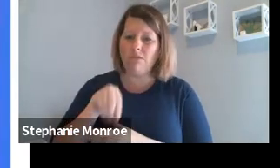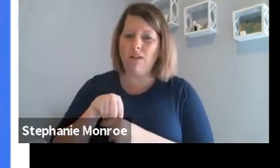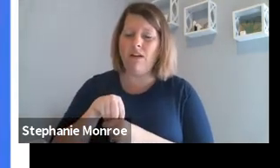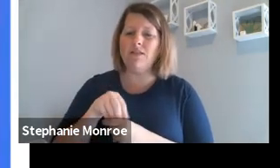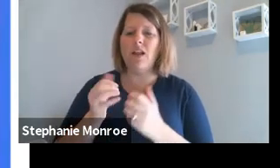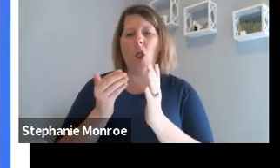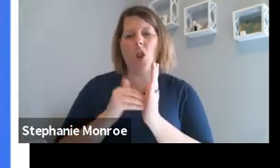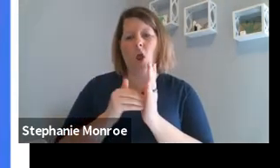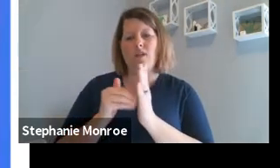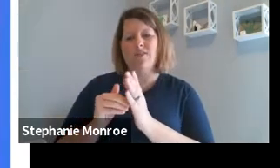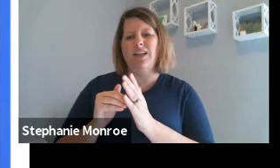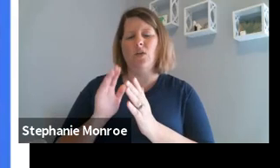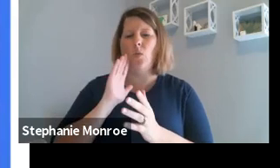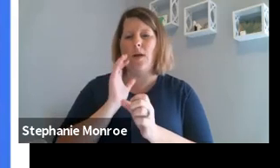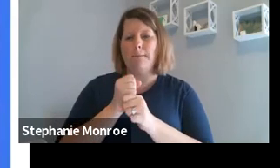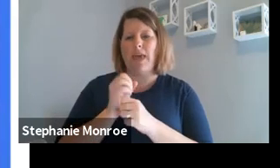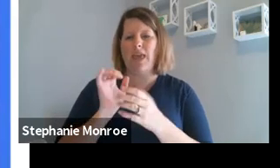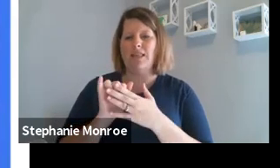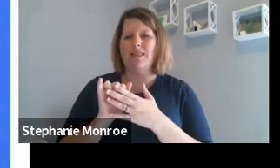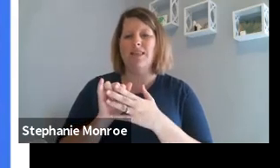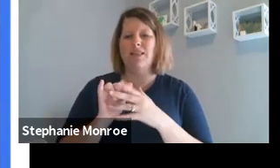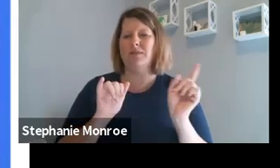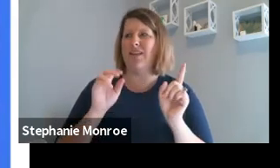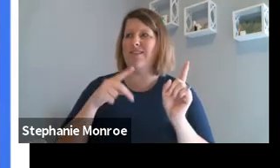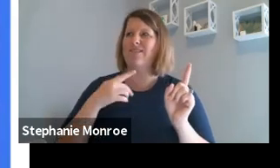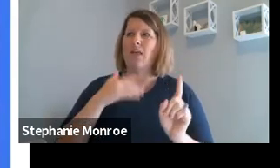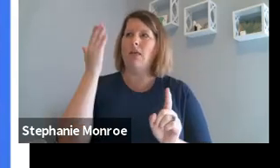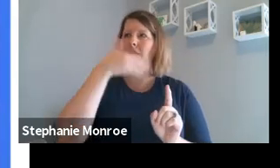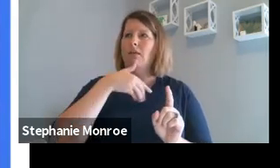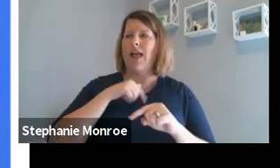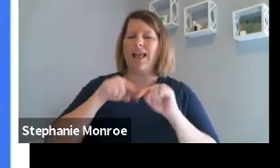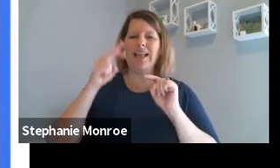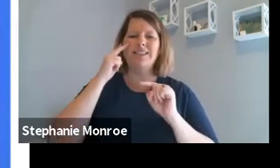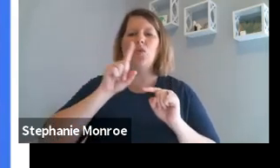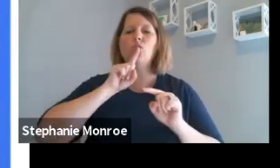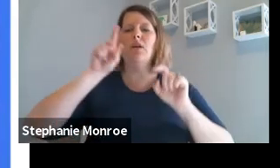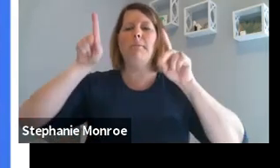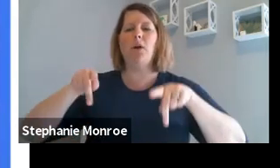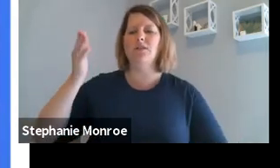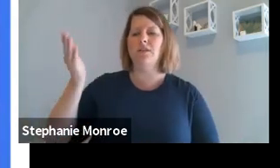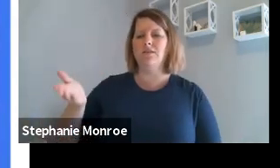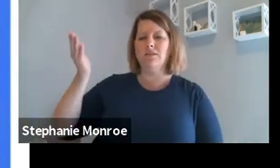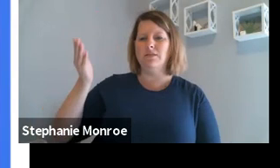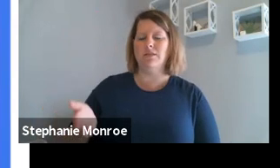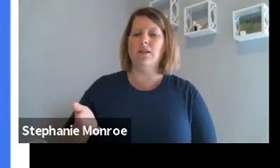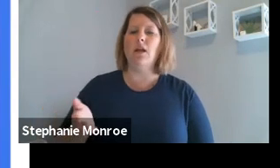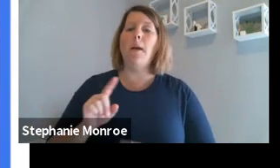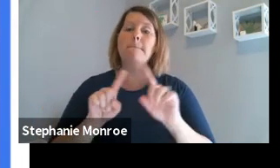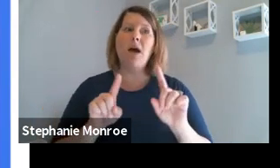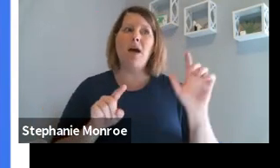the victim feel blinded but not able to see the reality for what it is, However, friends and family members,